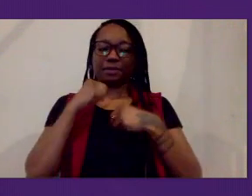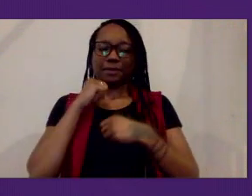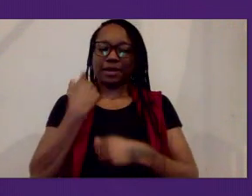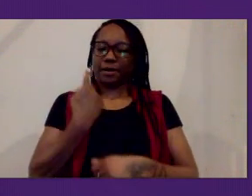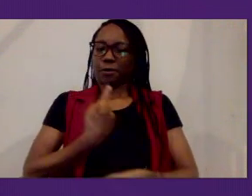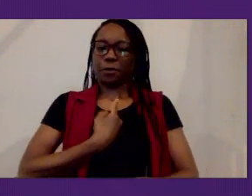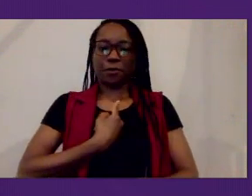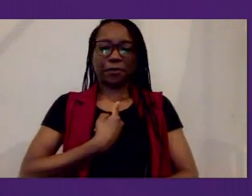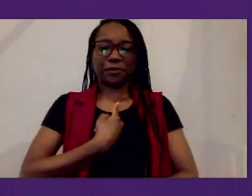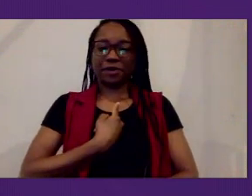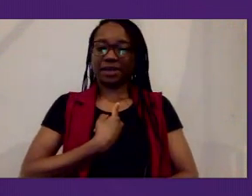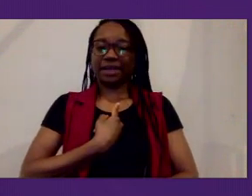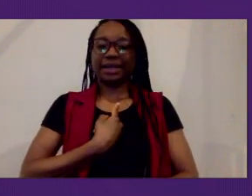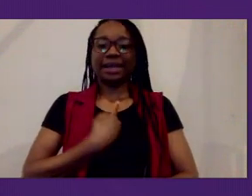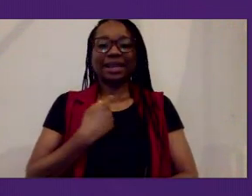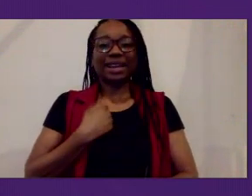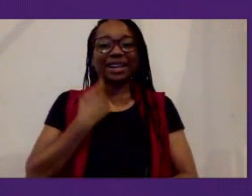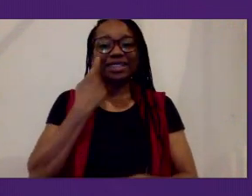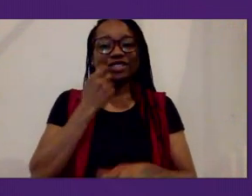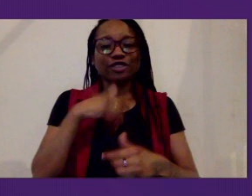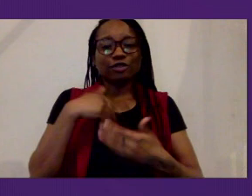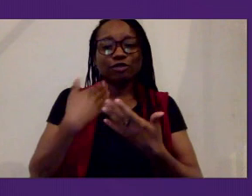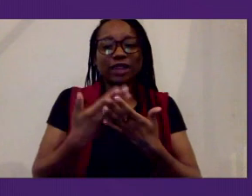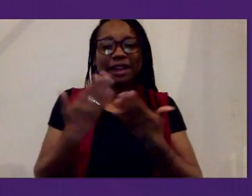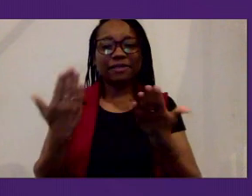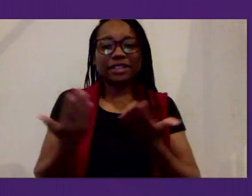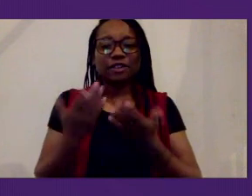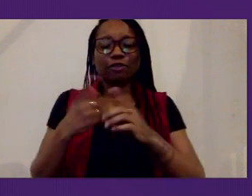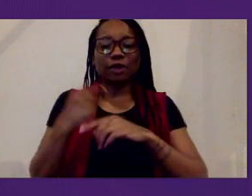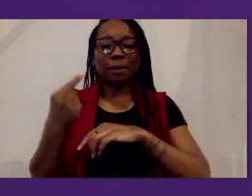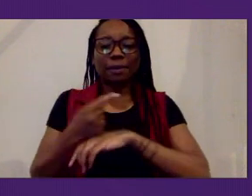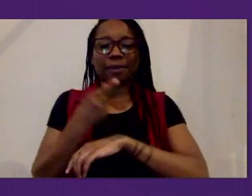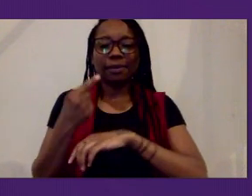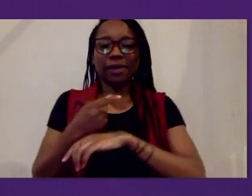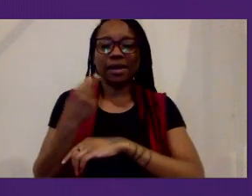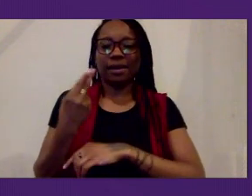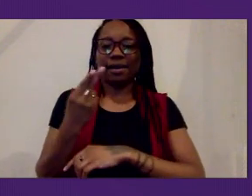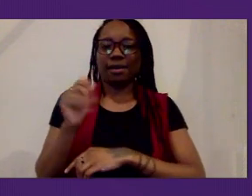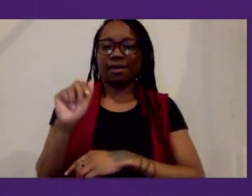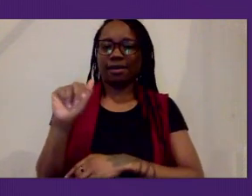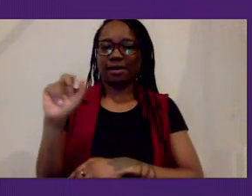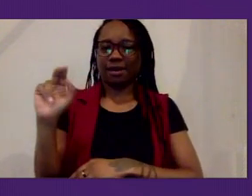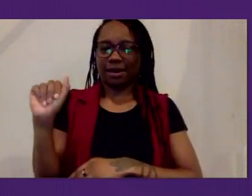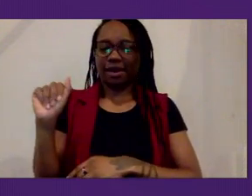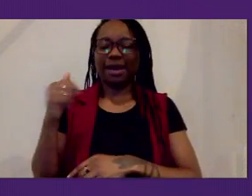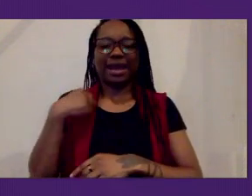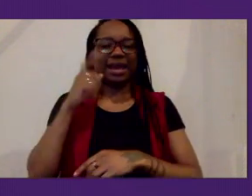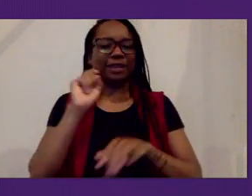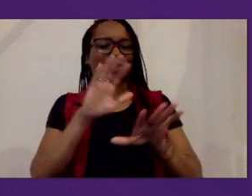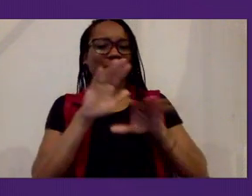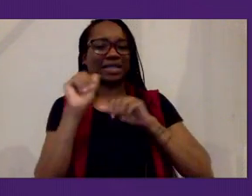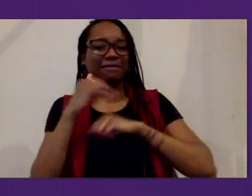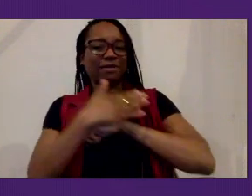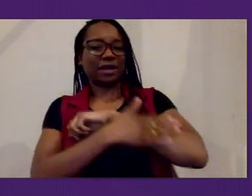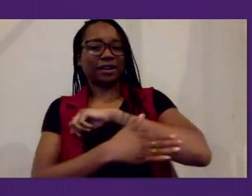I just got here from Ghana having to leave because of political and tribal conflict. Breaks my heart.